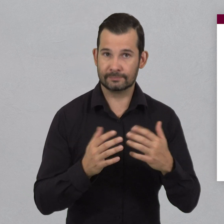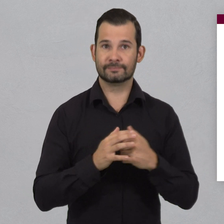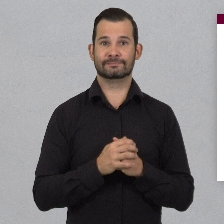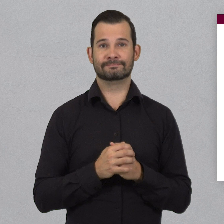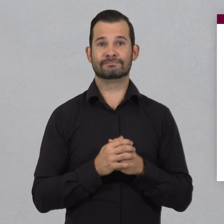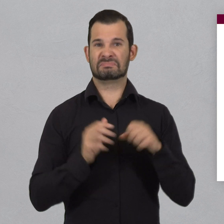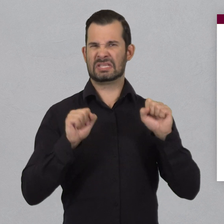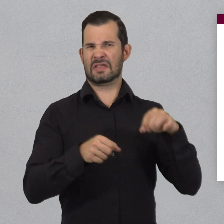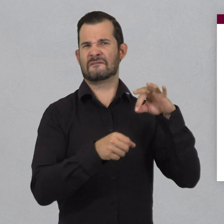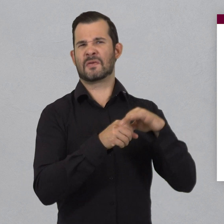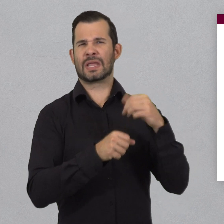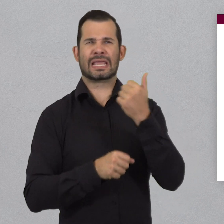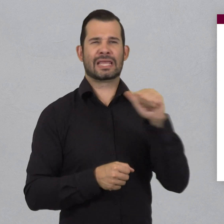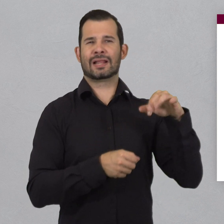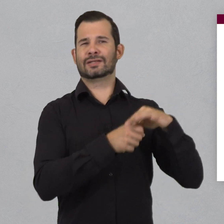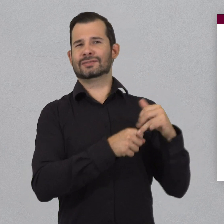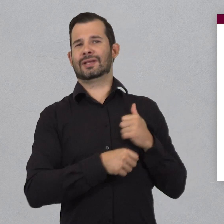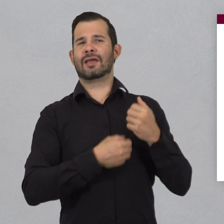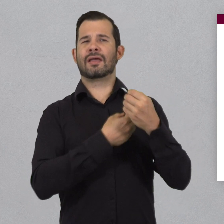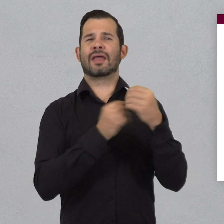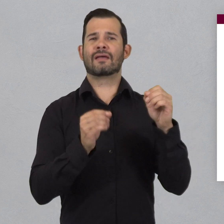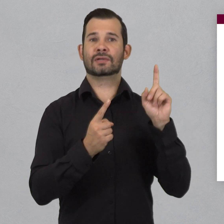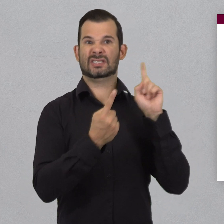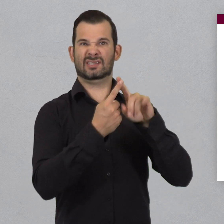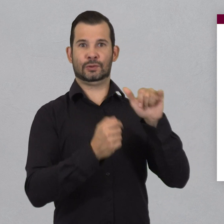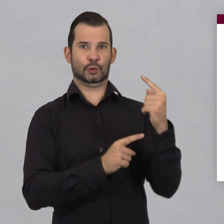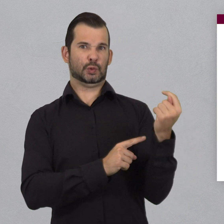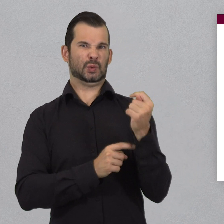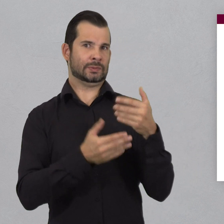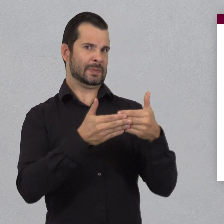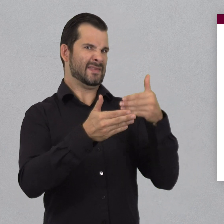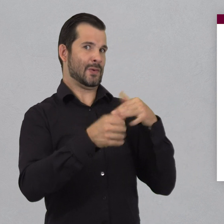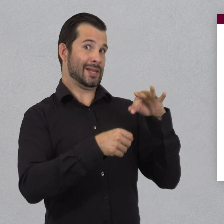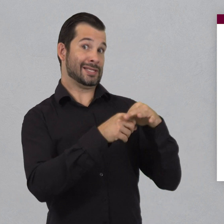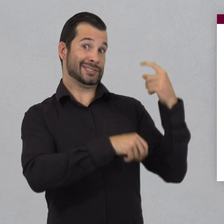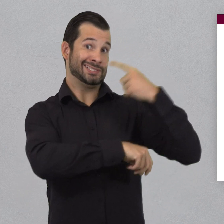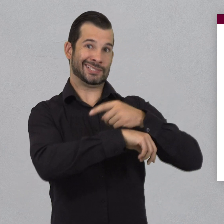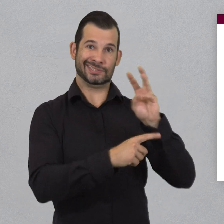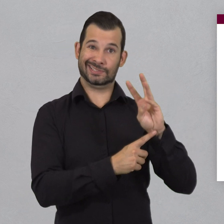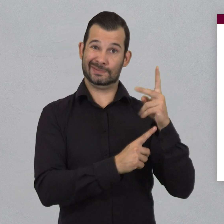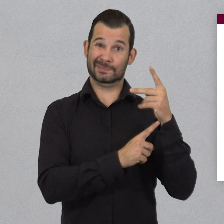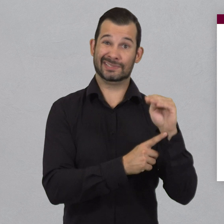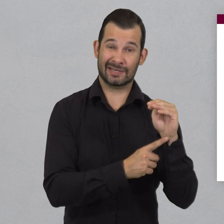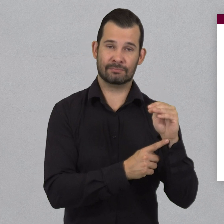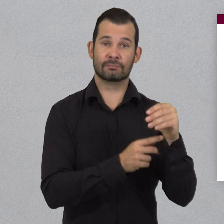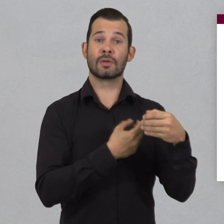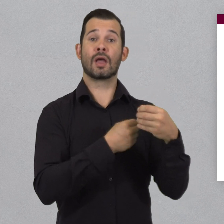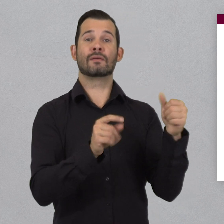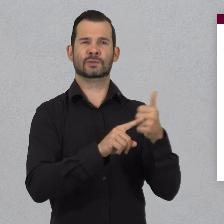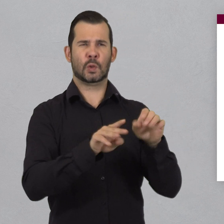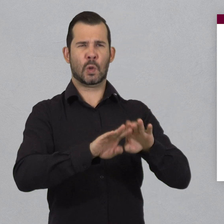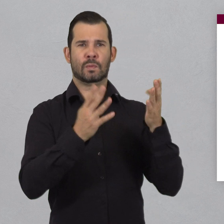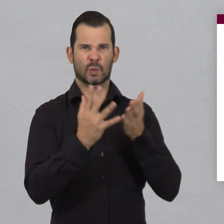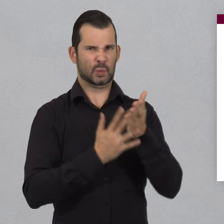You can vote at any Elections Canada office until the Tuesday before election day, 6 p.m. The